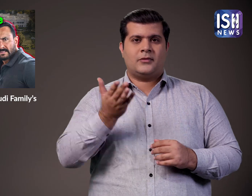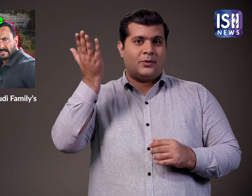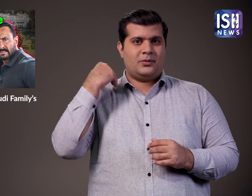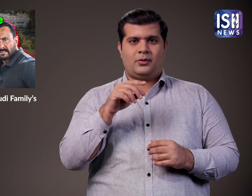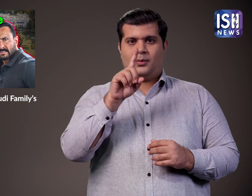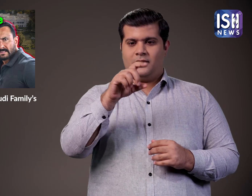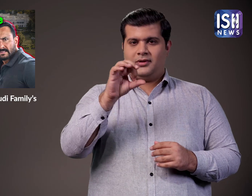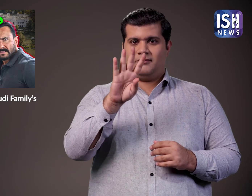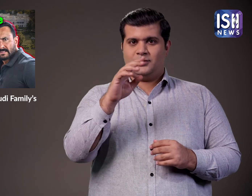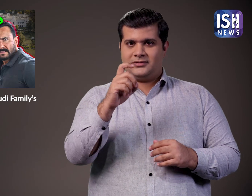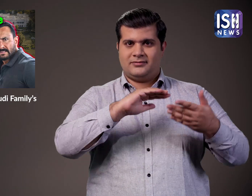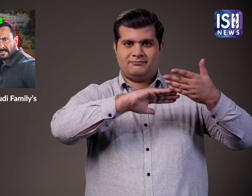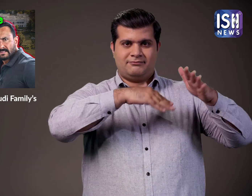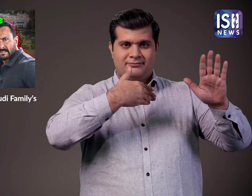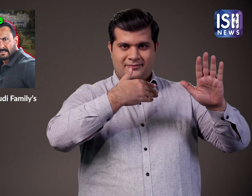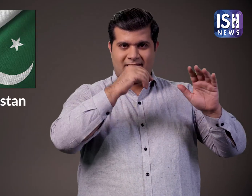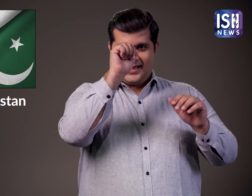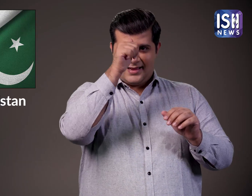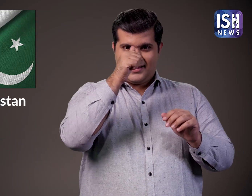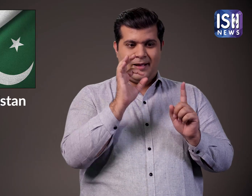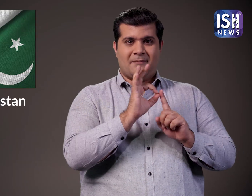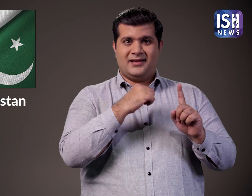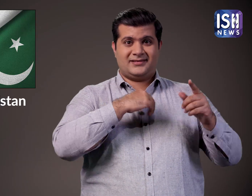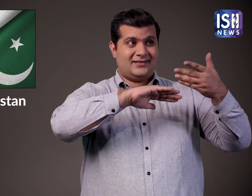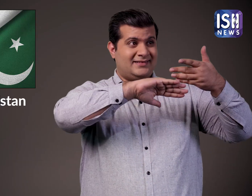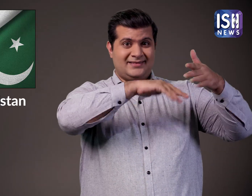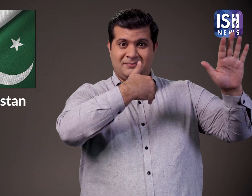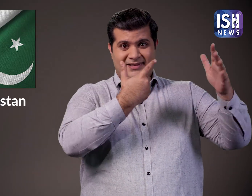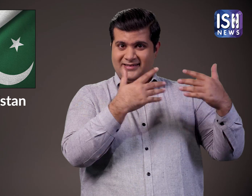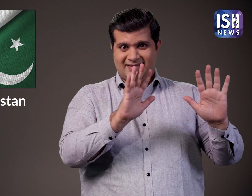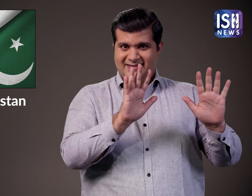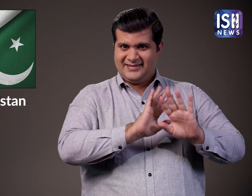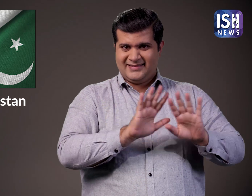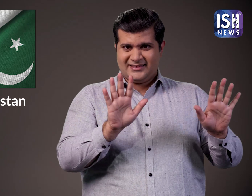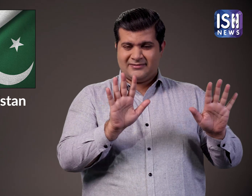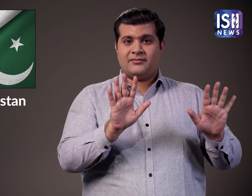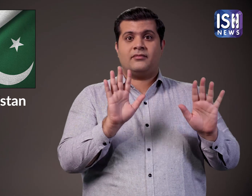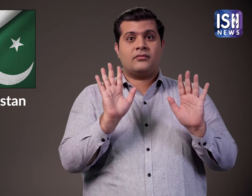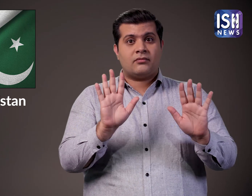India and Pakistan got separated in 1947.